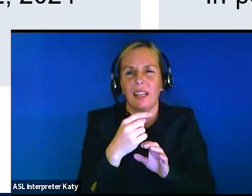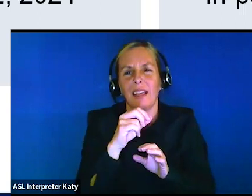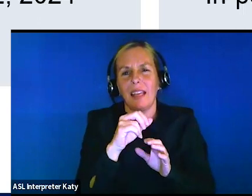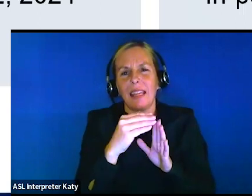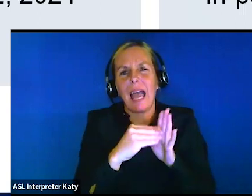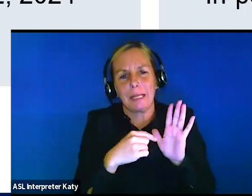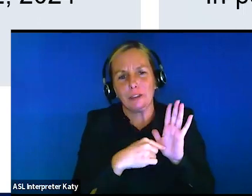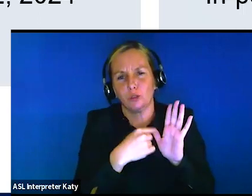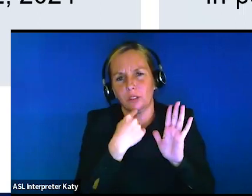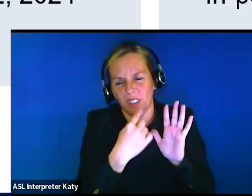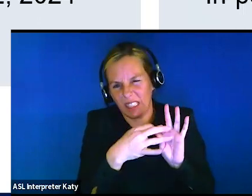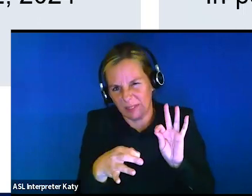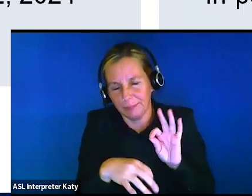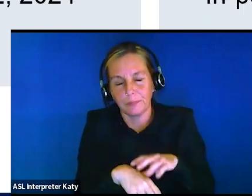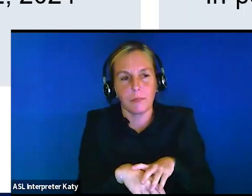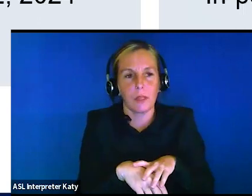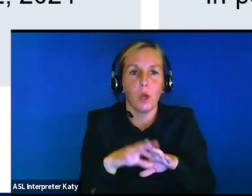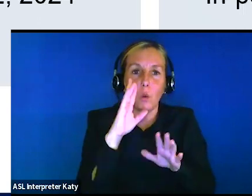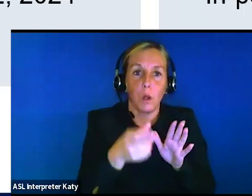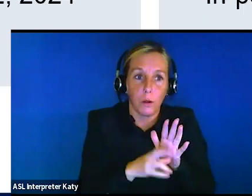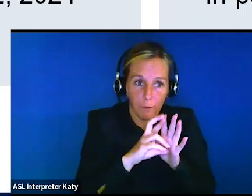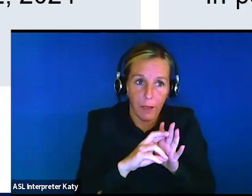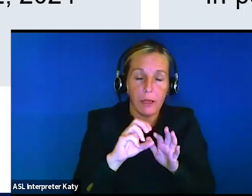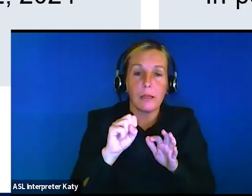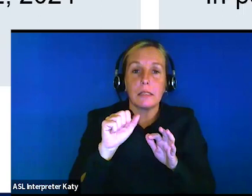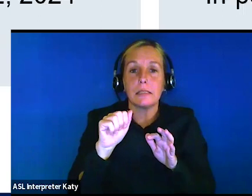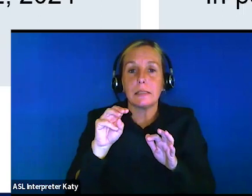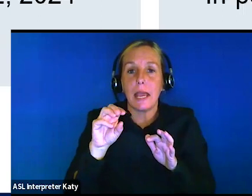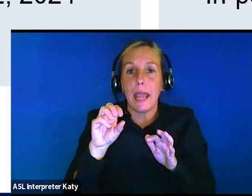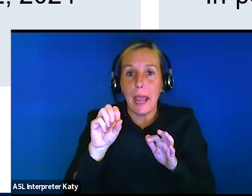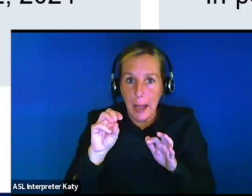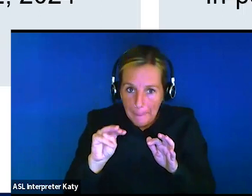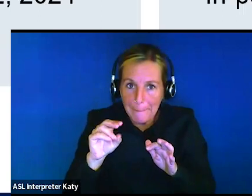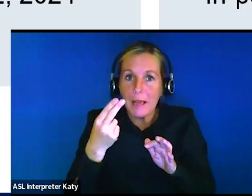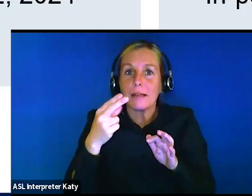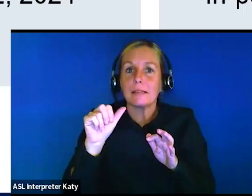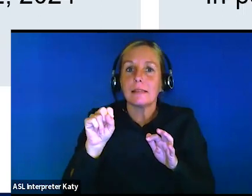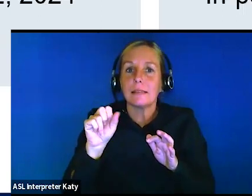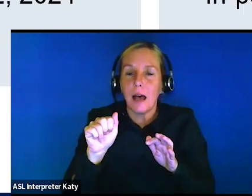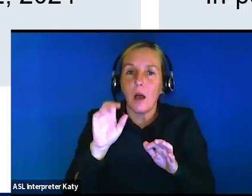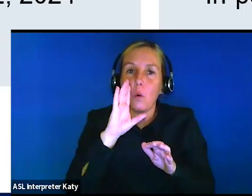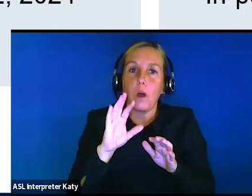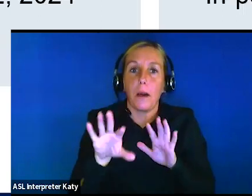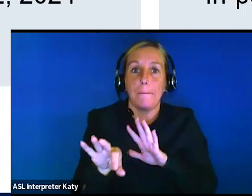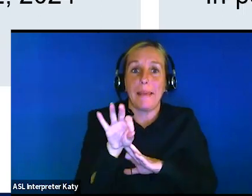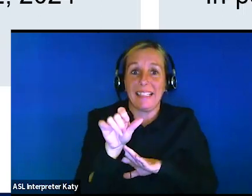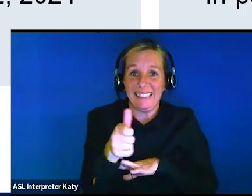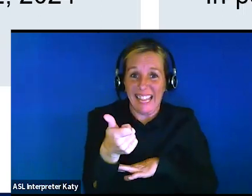We will be reviewing those and SAMHSA will be selecting ten to participate. We do hope to offer this again later